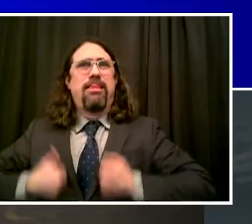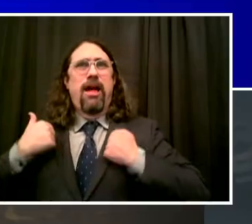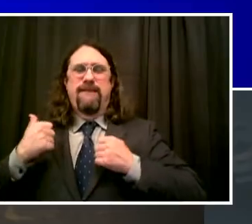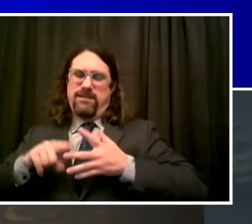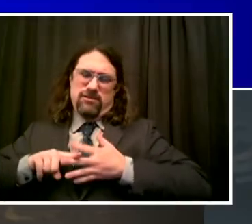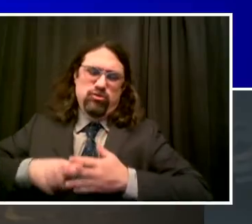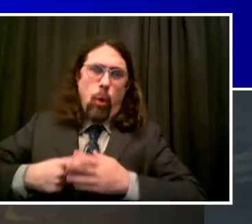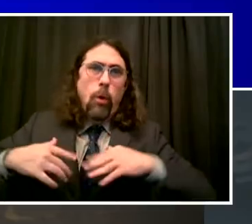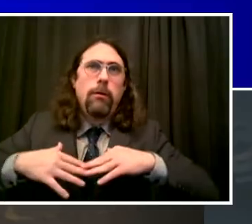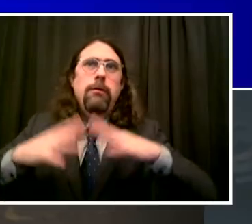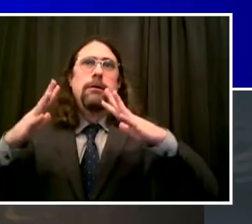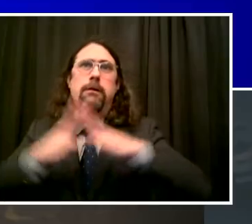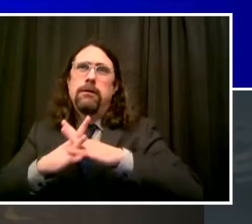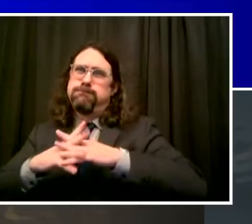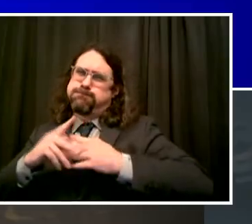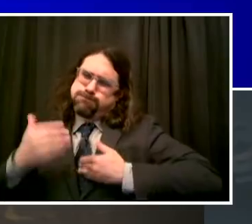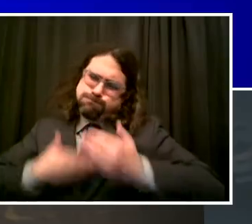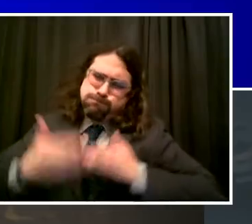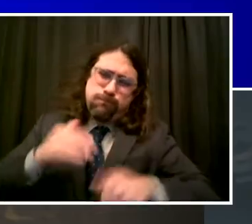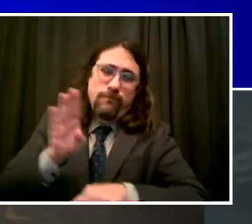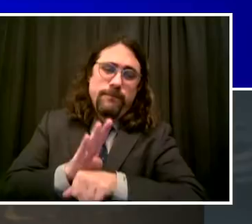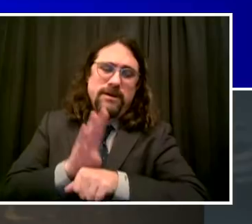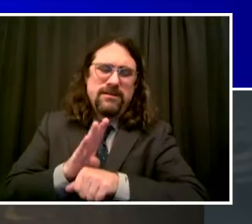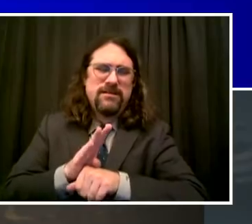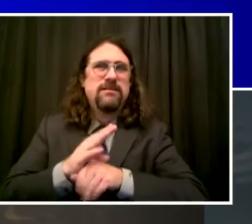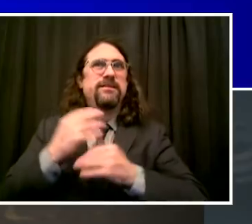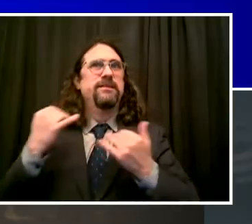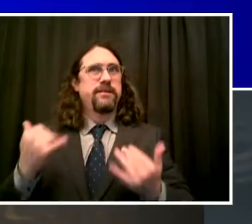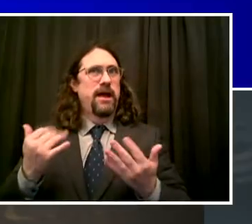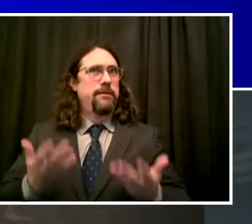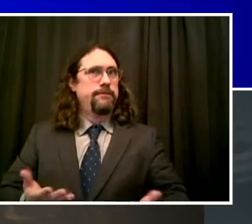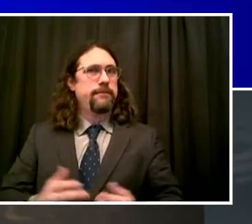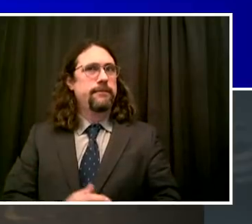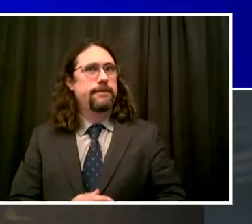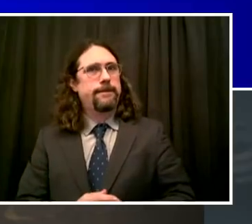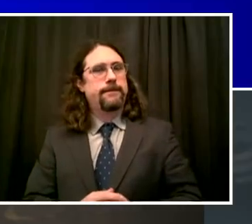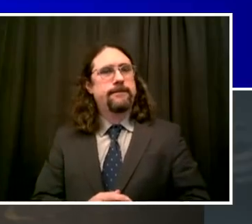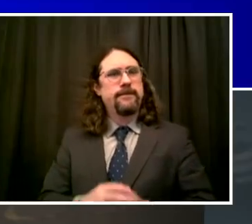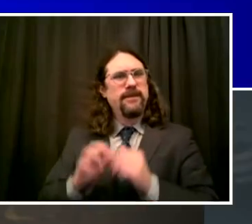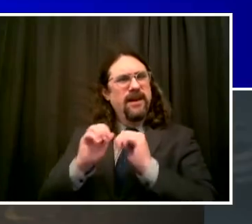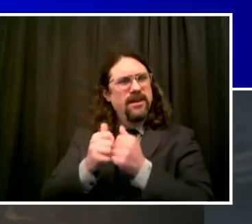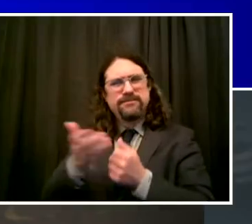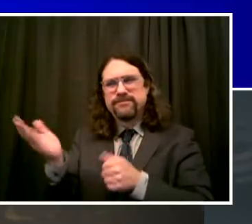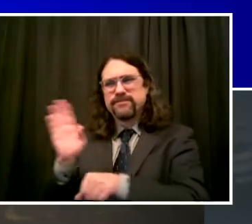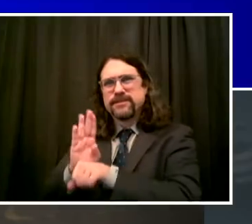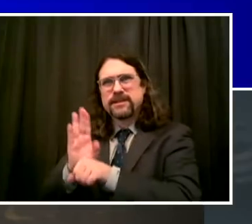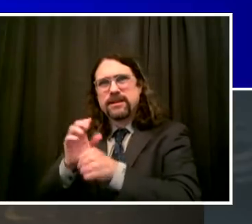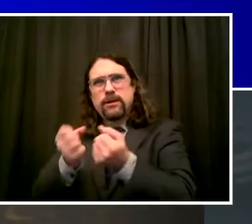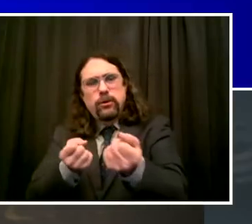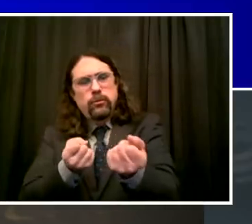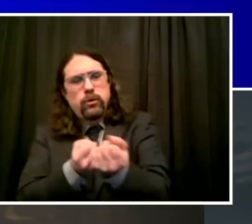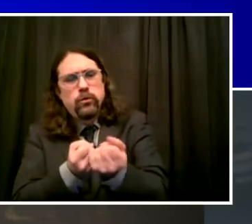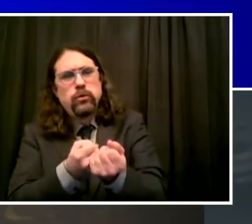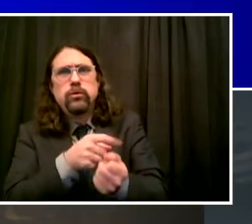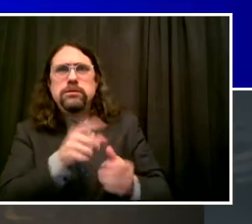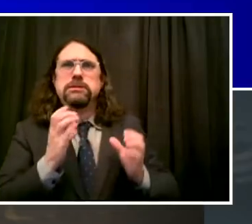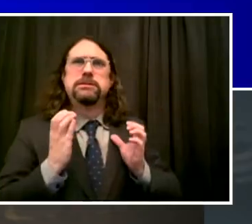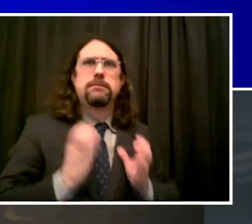EYTH WLOUD DO ANYTHING TOKE EP THEIR SMALL BUSINESS GOING AND A DEEP SENSE OF BEING THERE FOR THE PEOPLE WHO ARE THE CUSTEROMS,W HO